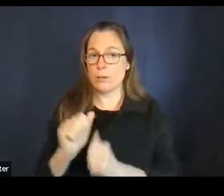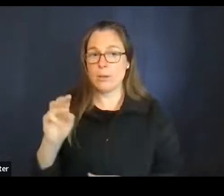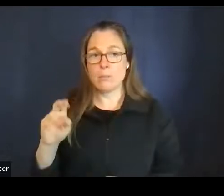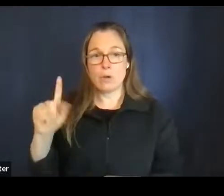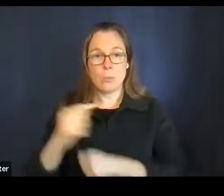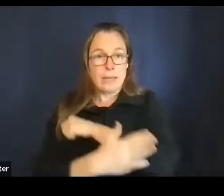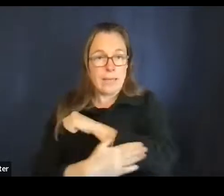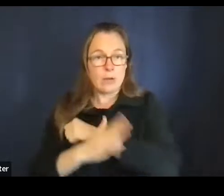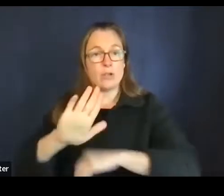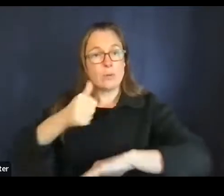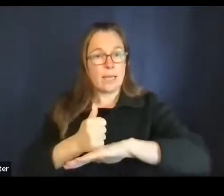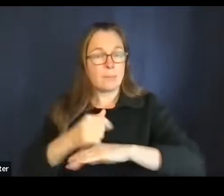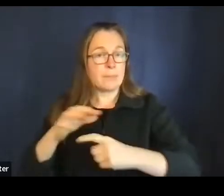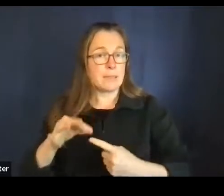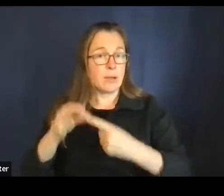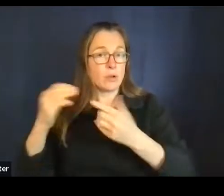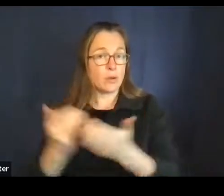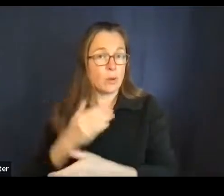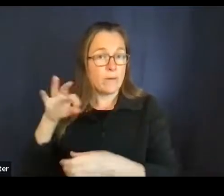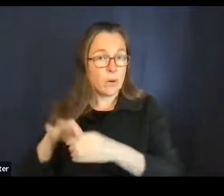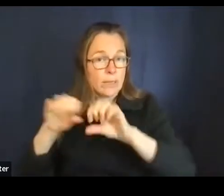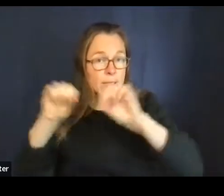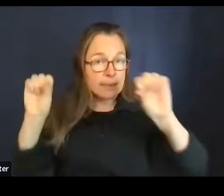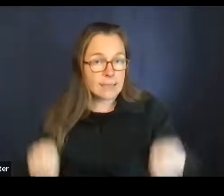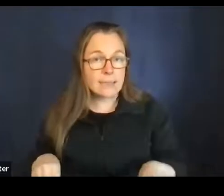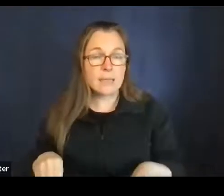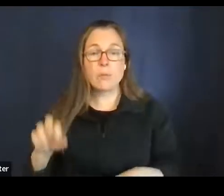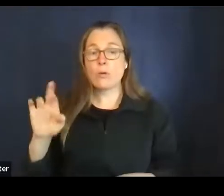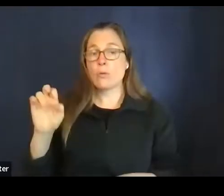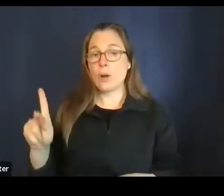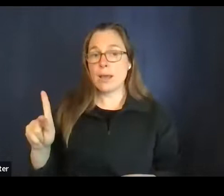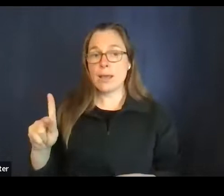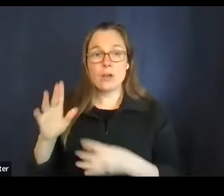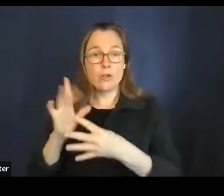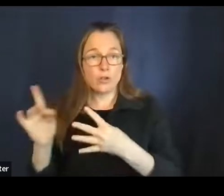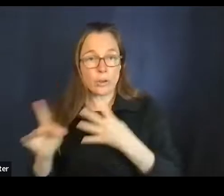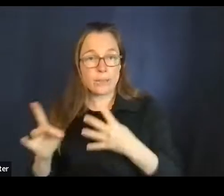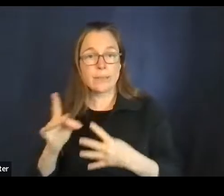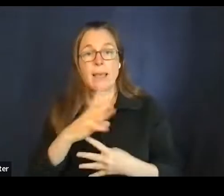voting and educating Portlanders about that new way of electing officials.